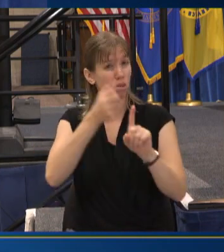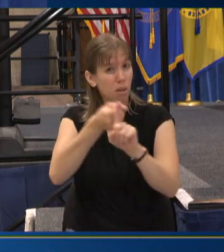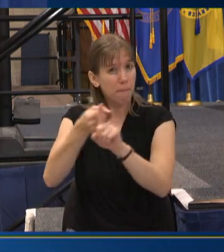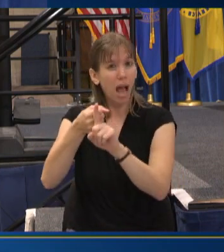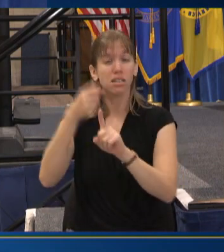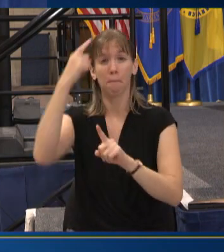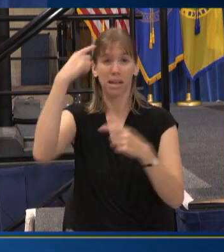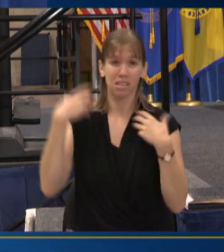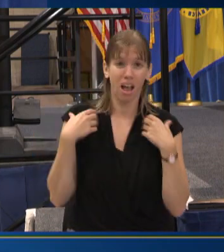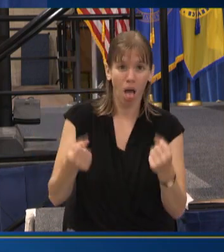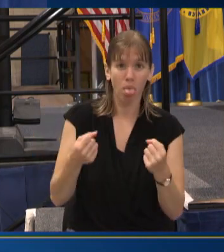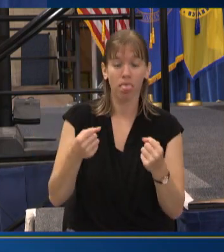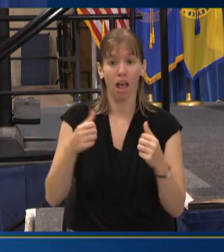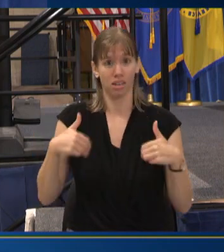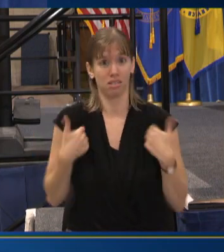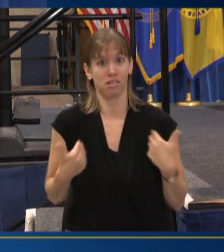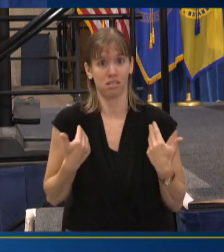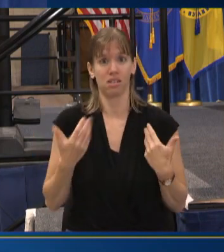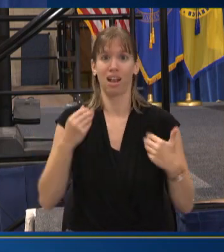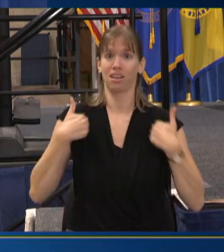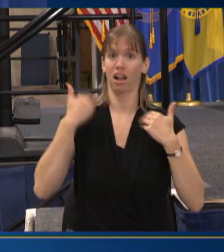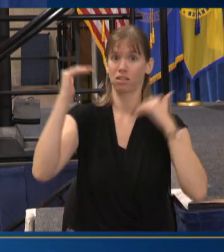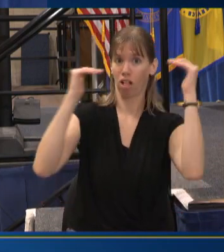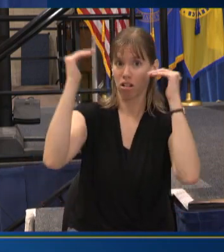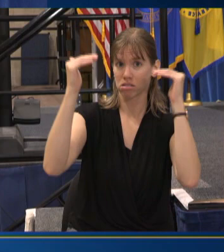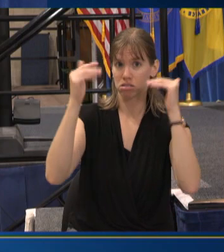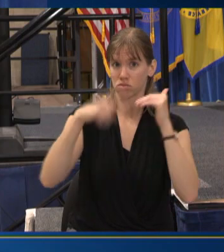with adolescents and young adults suffering the most.